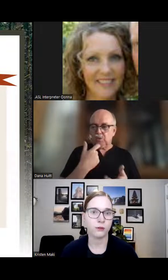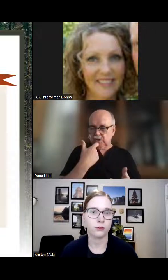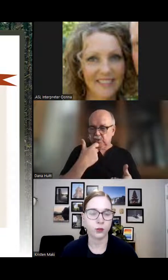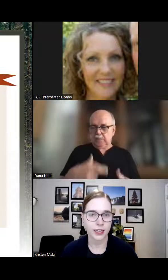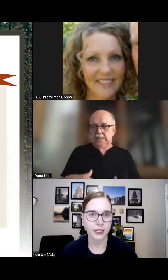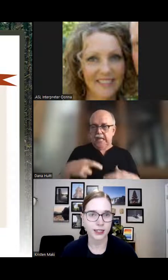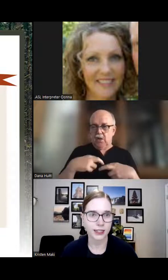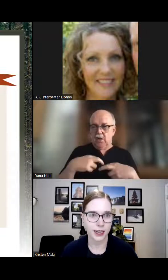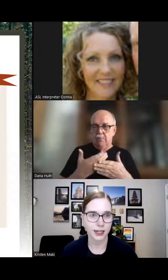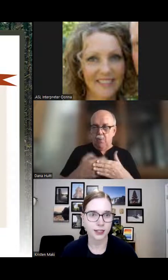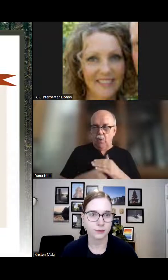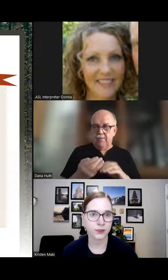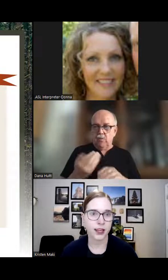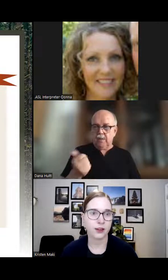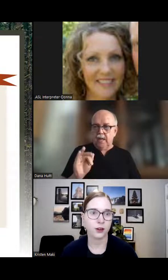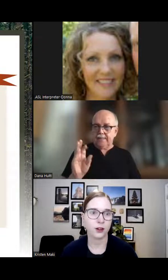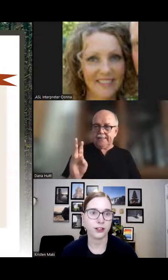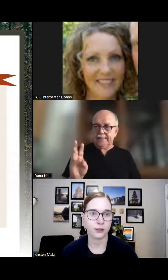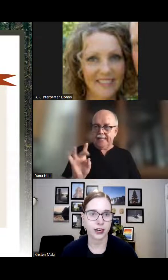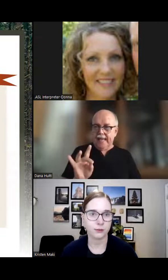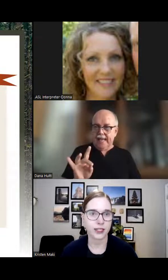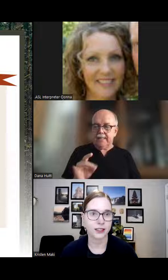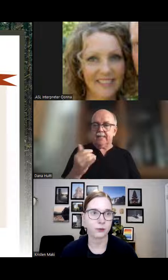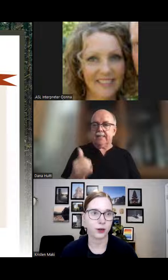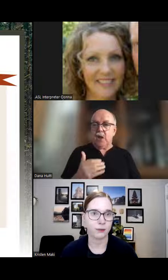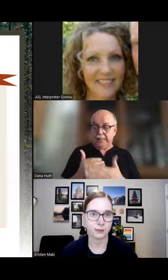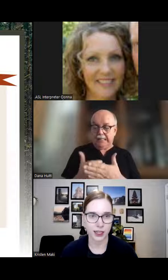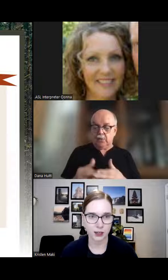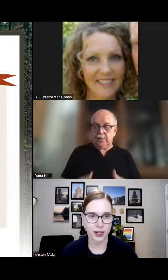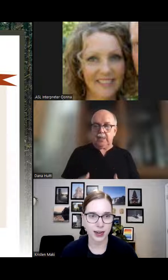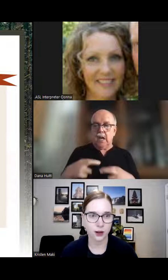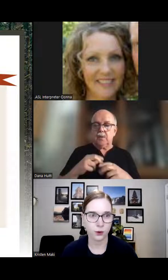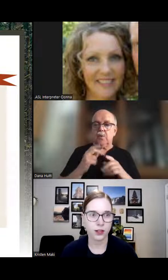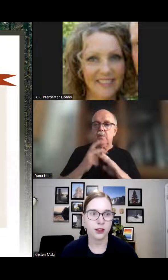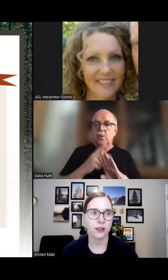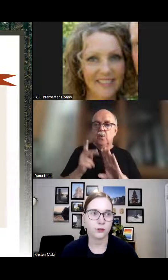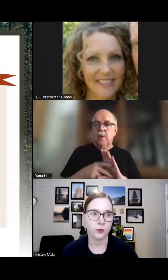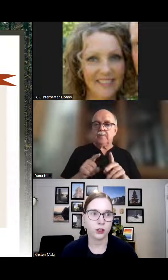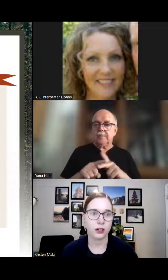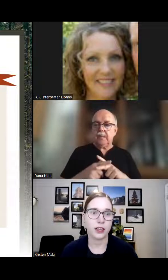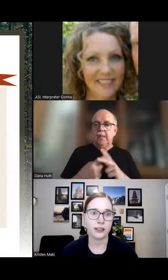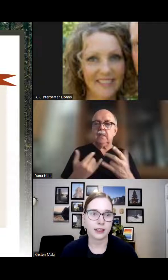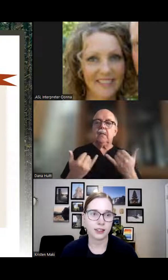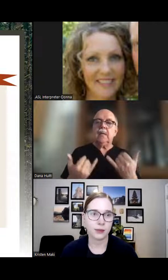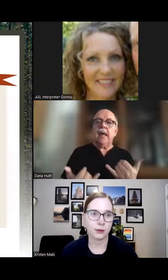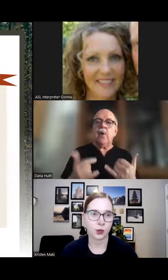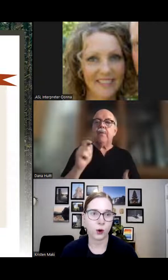of minor children can't be paid, but others can be paid if they pass criminal background check and then start